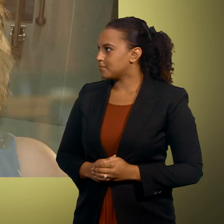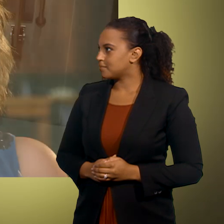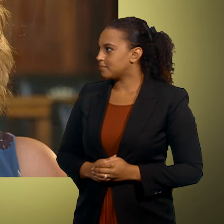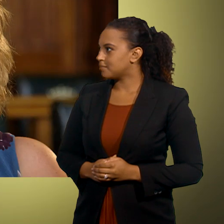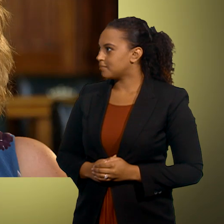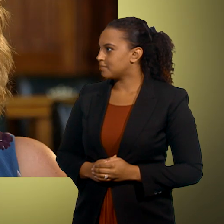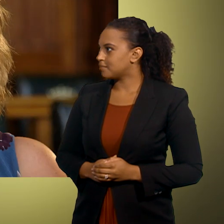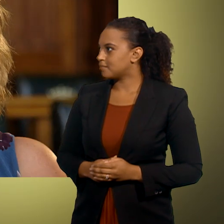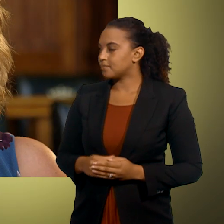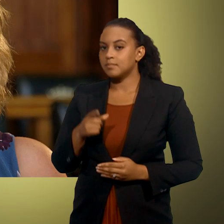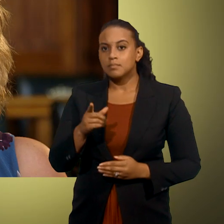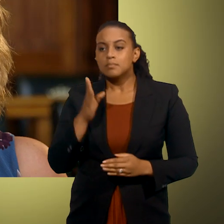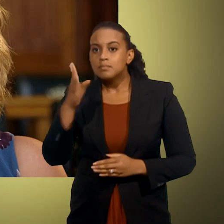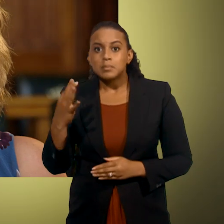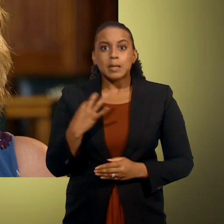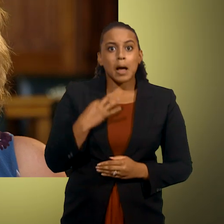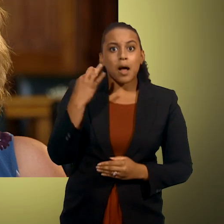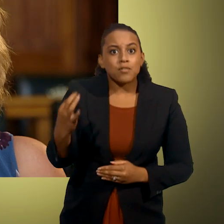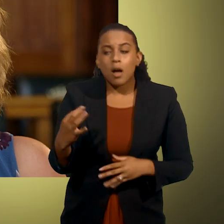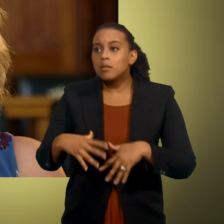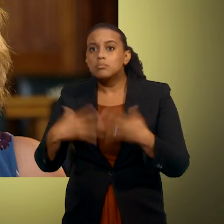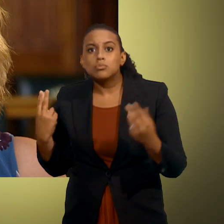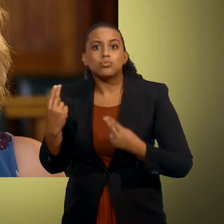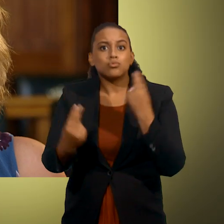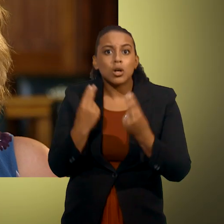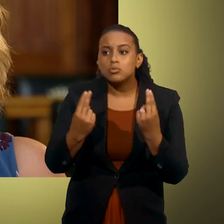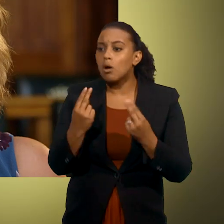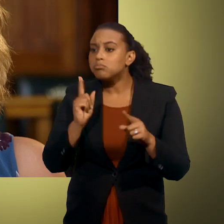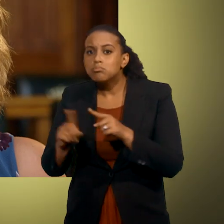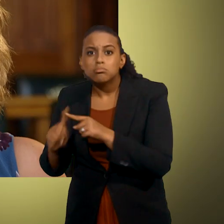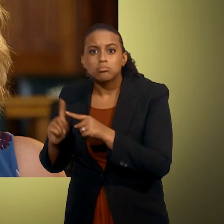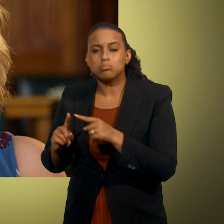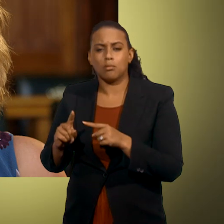If you are attending a function or event, our restaurants and dining rooms have step free access.